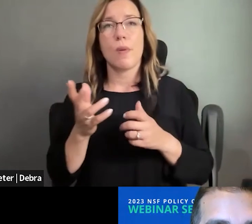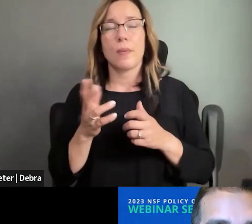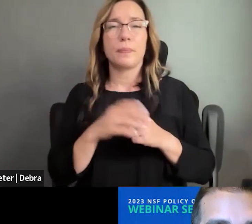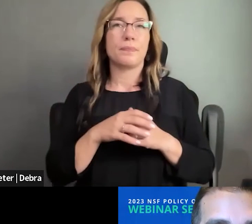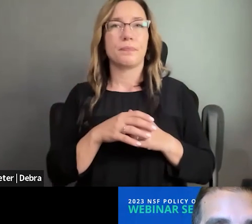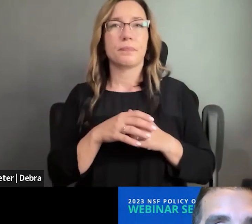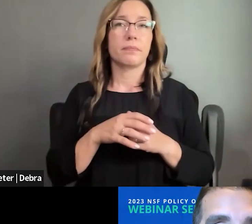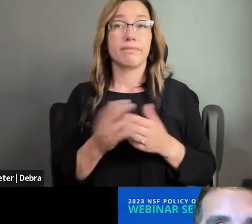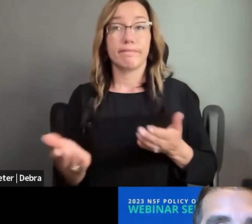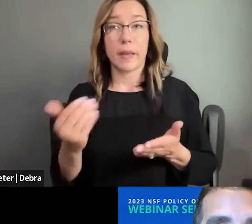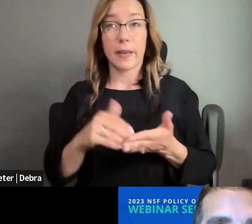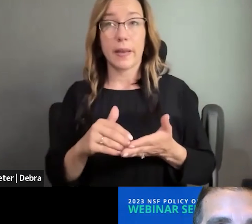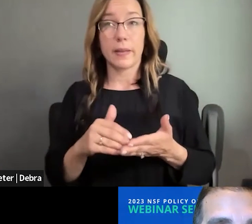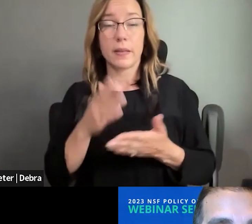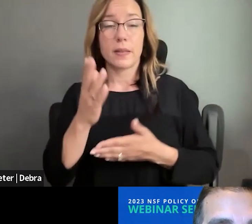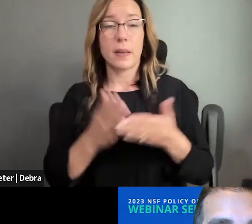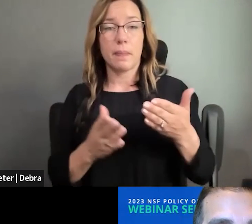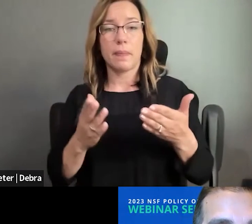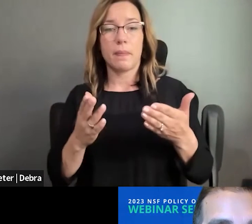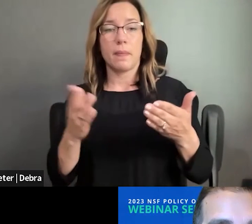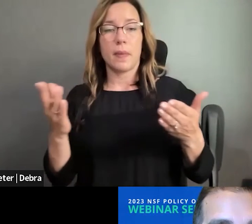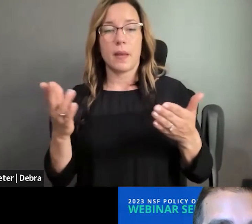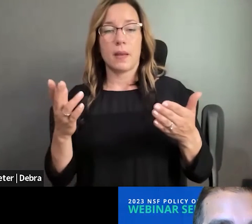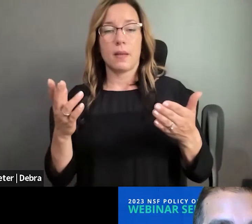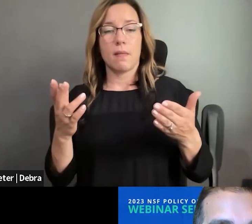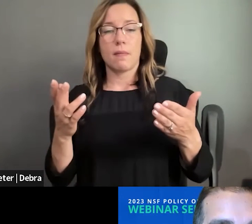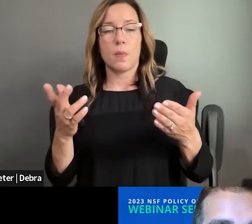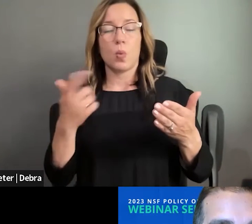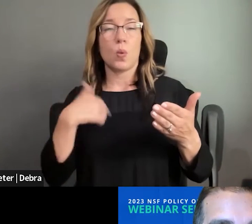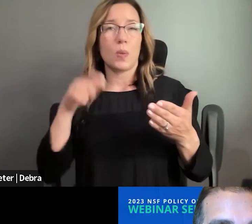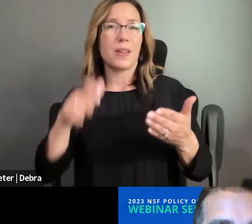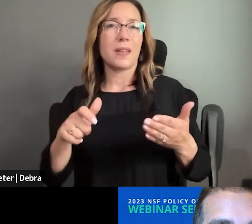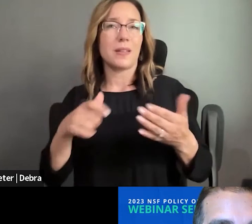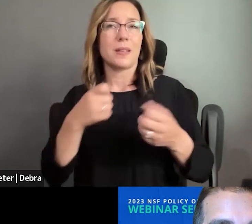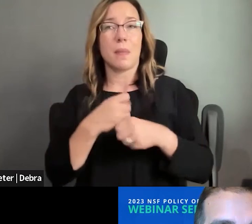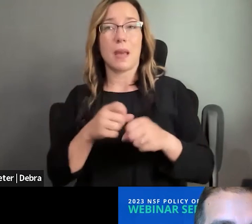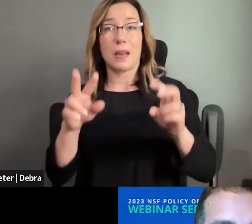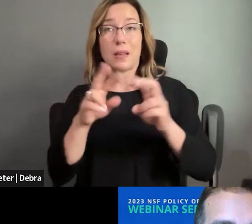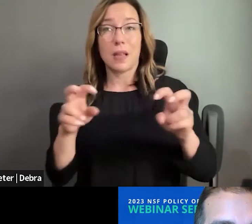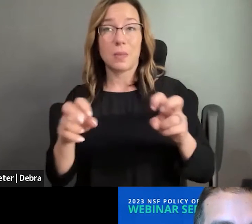something that we would have to be making some sort of assessment on capacity or